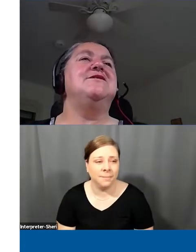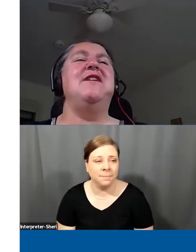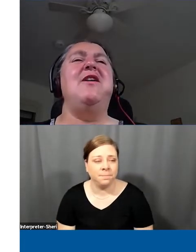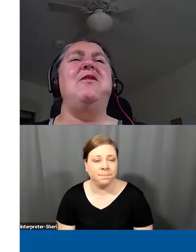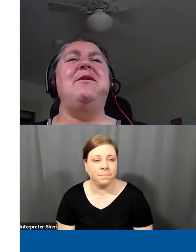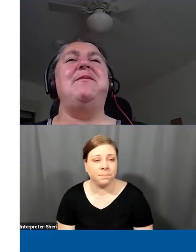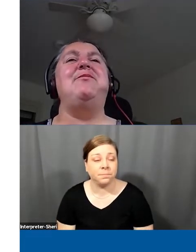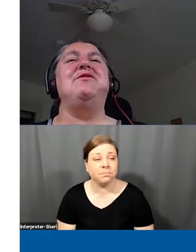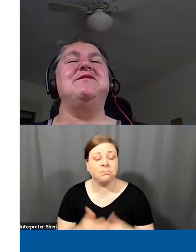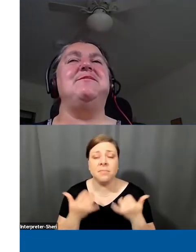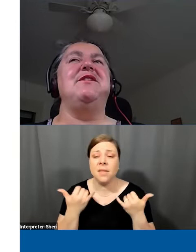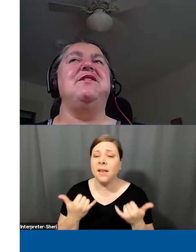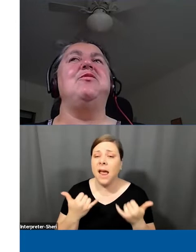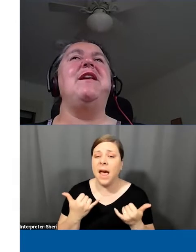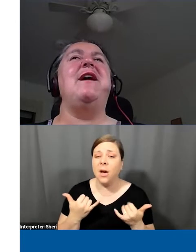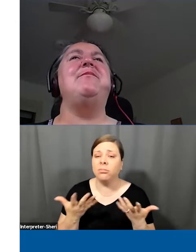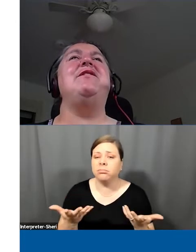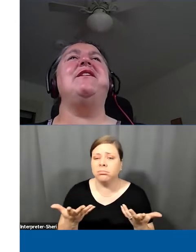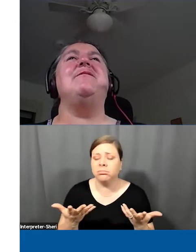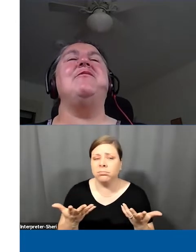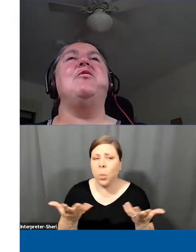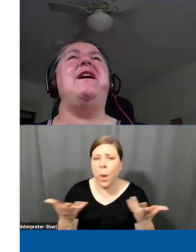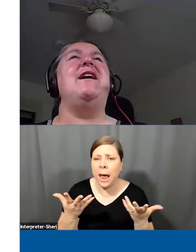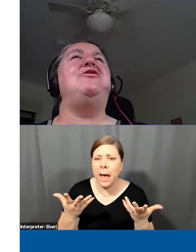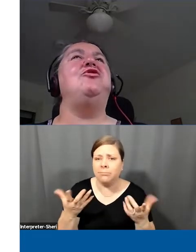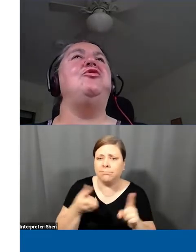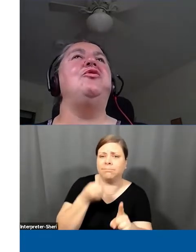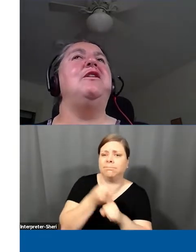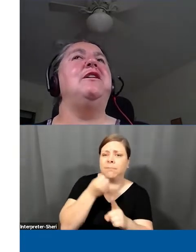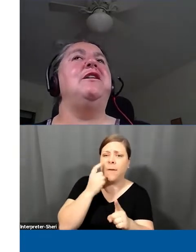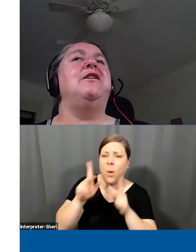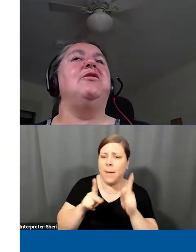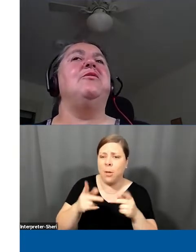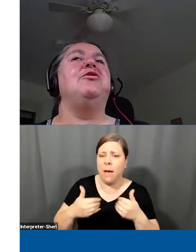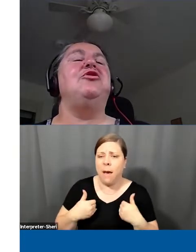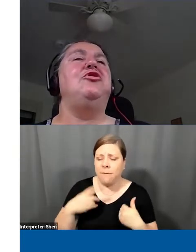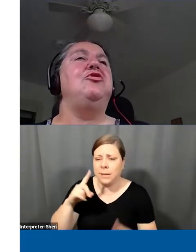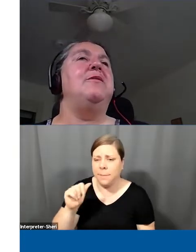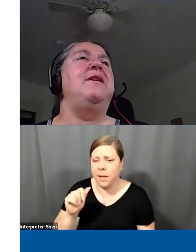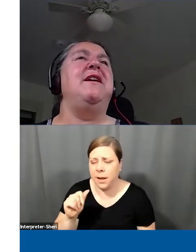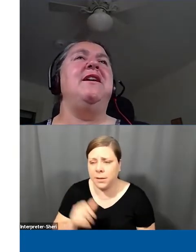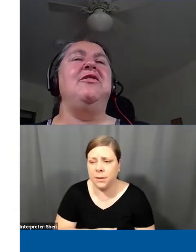So now what about people with disabilities? What happened to them? We had to do our meetings.